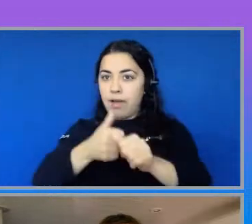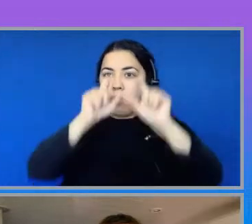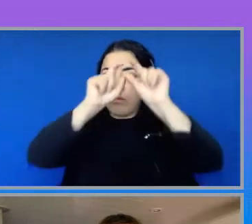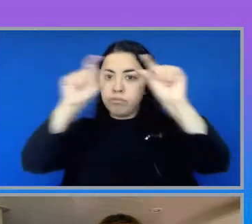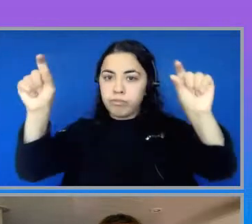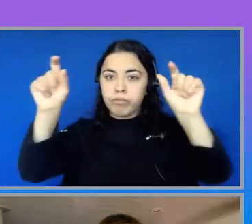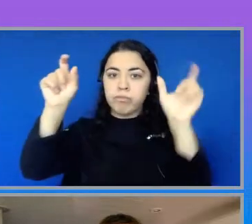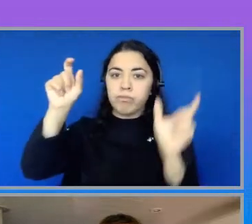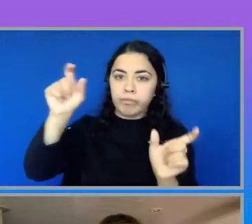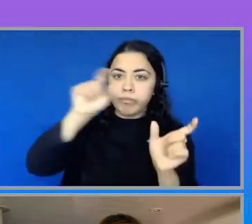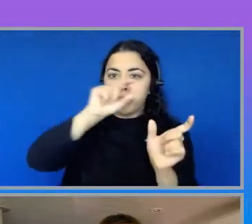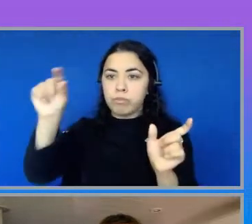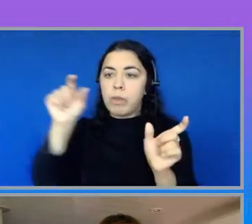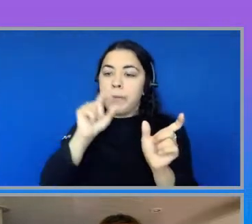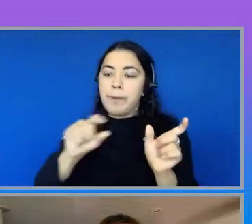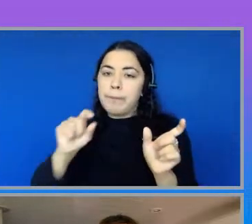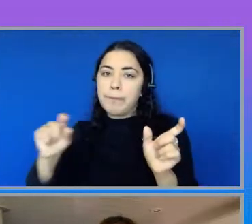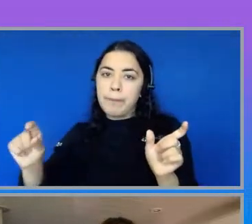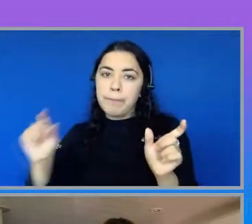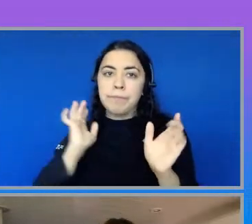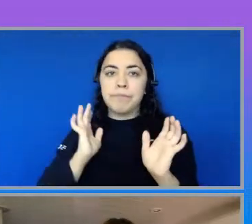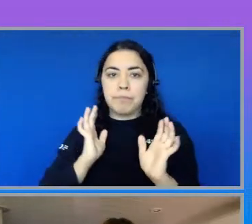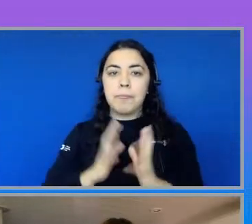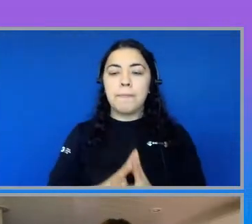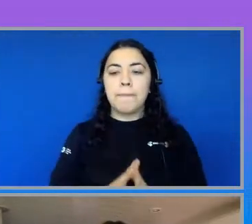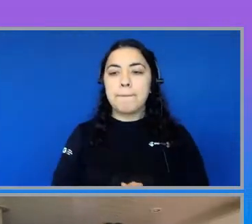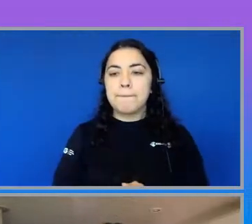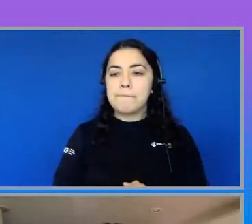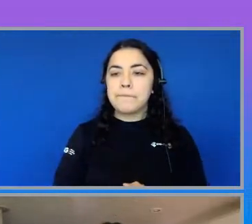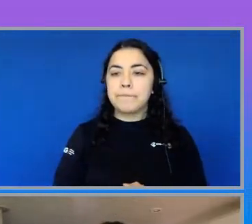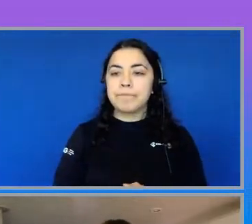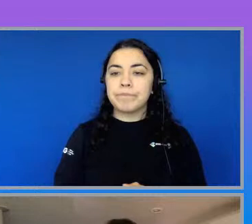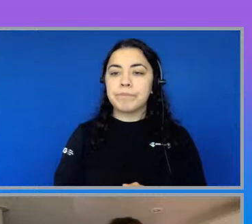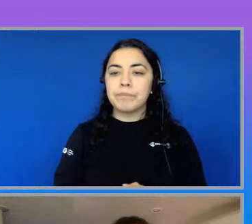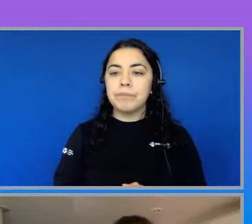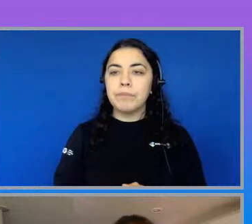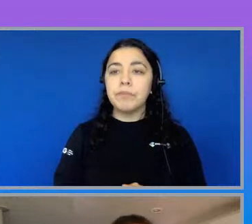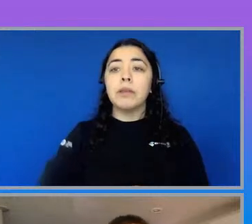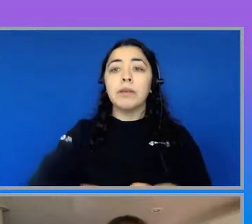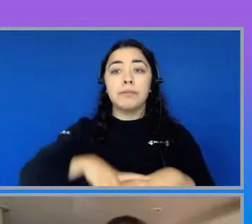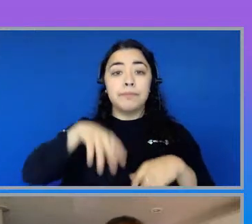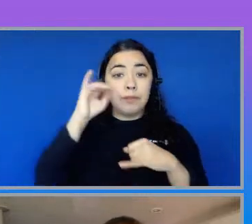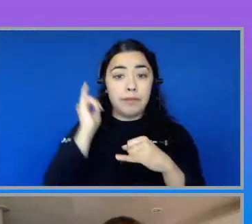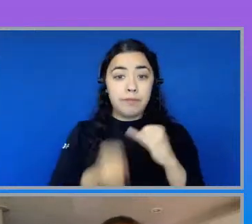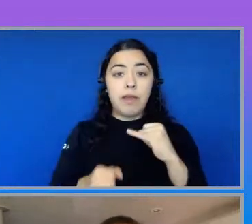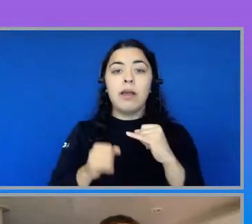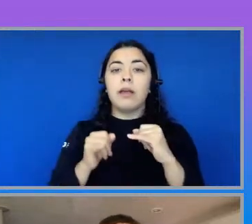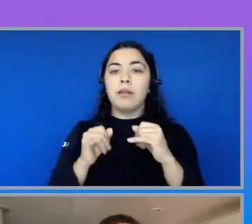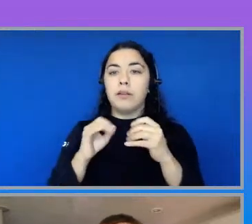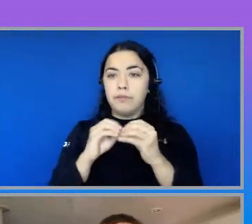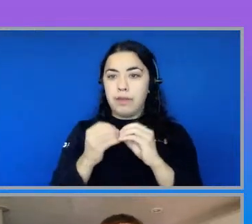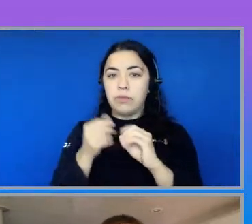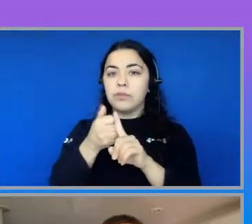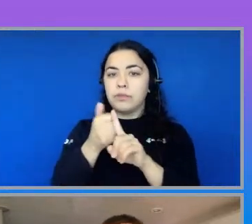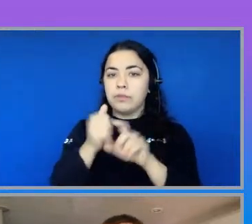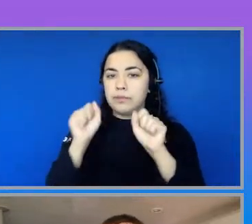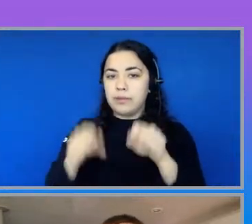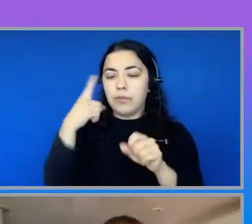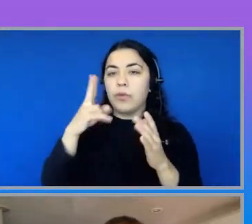their rows. There's a final